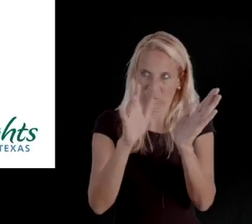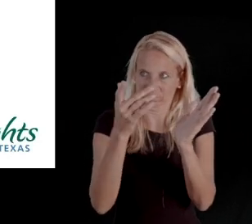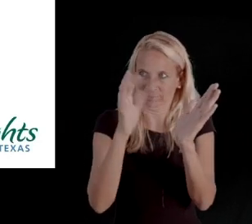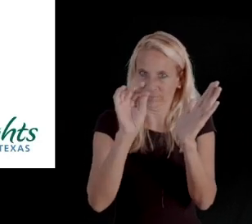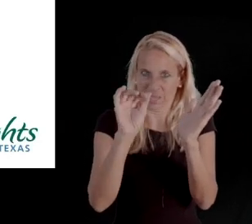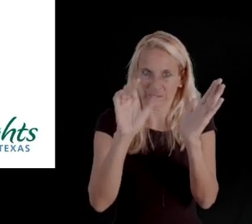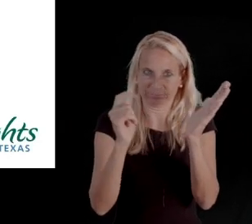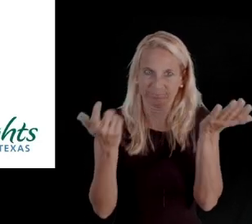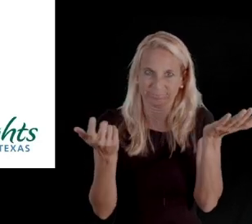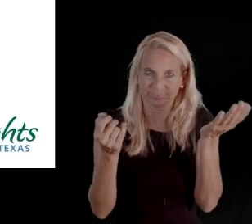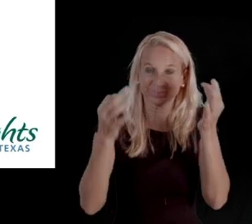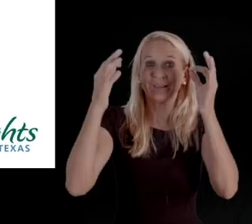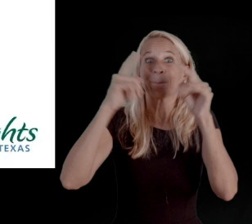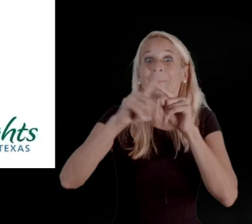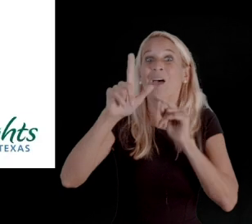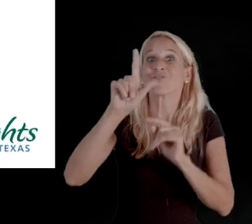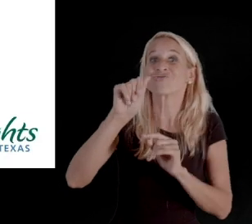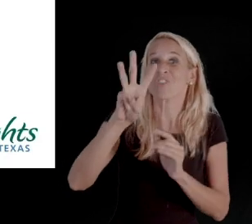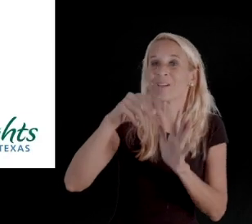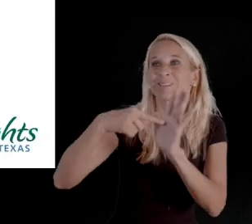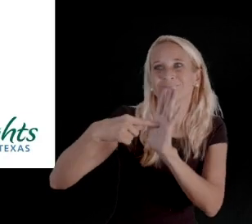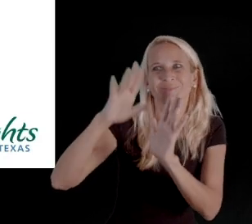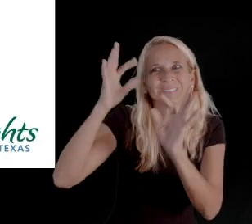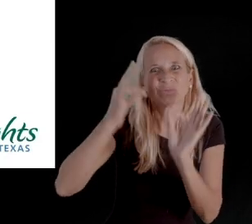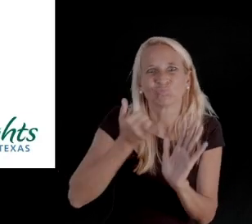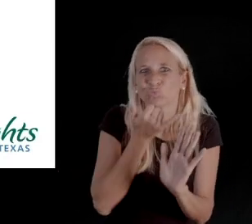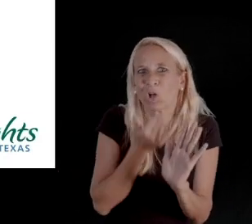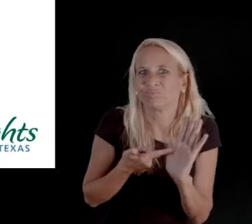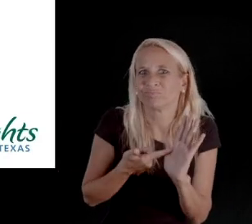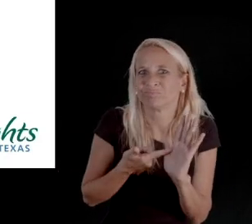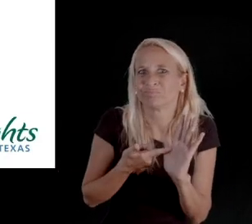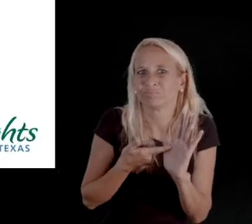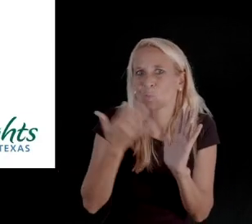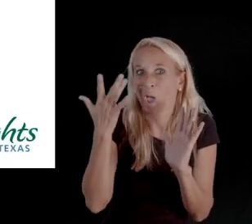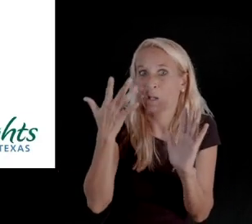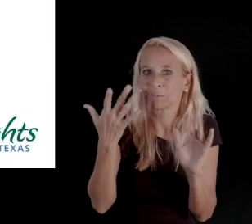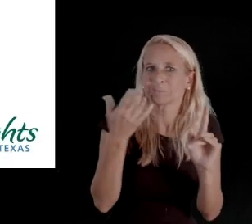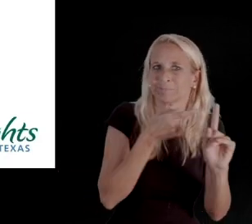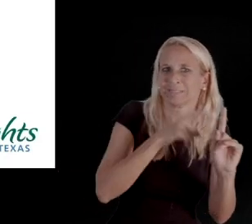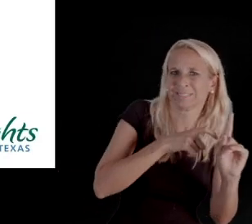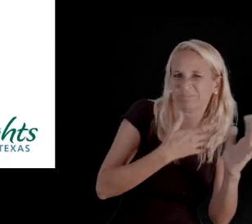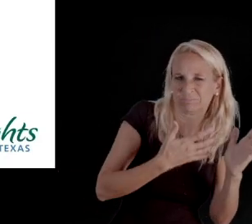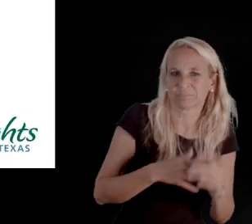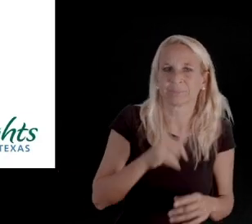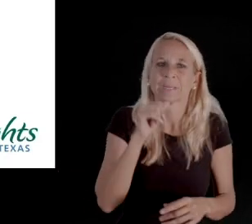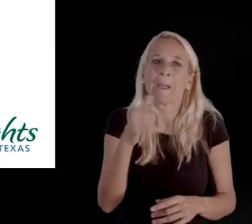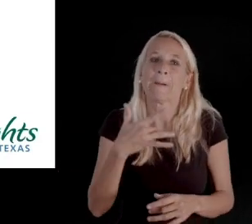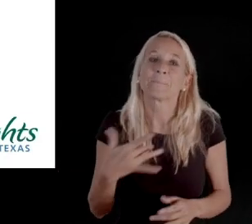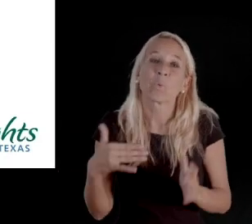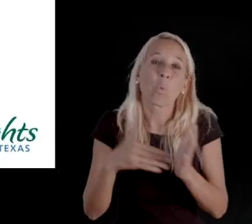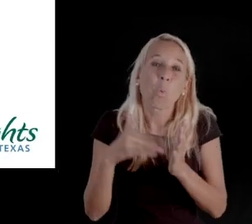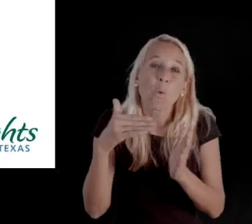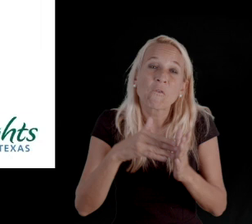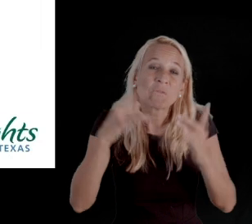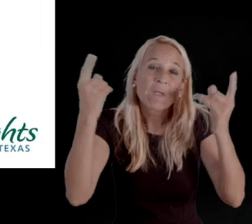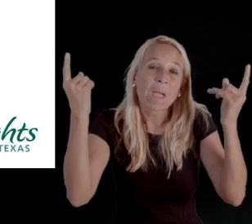support the decision is also wrong. It doesn't happen that often that you would get